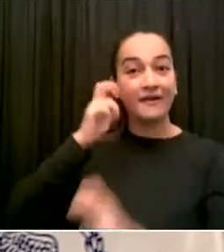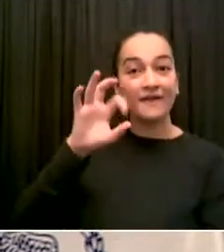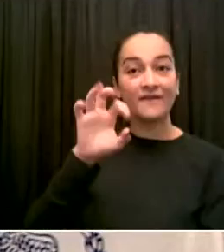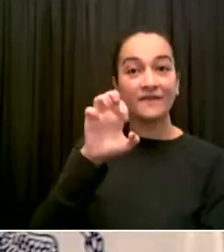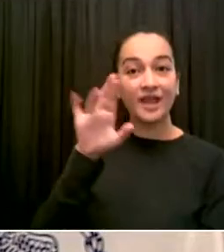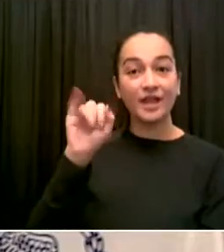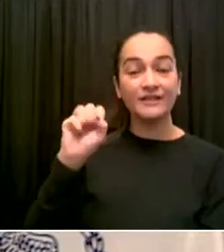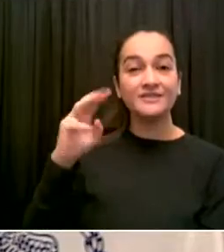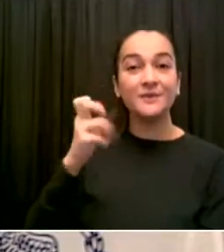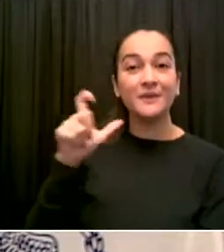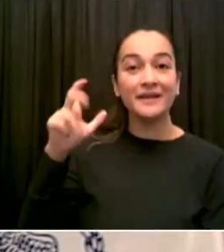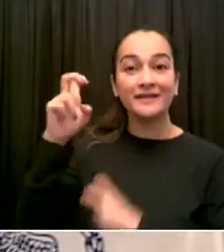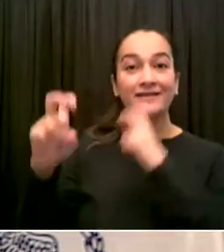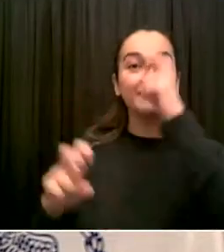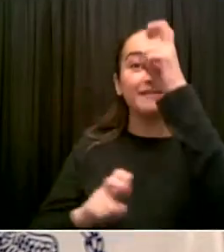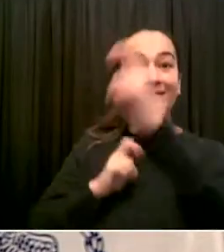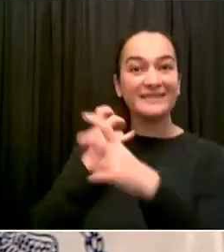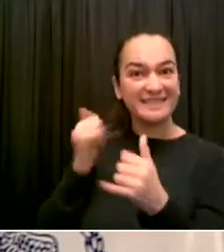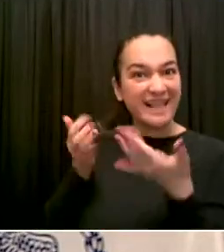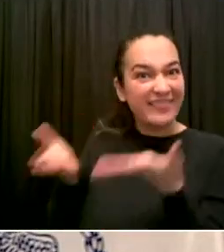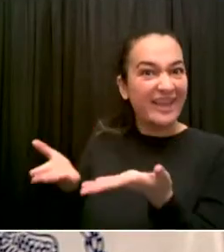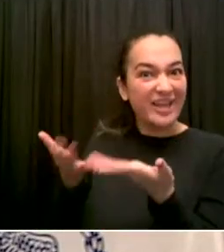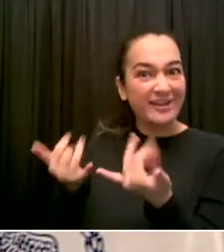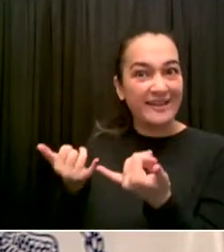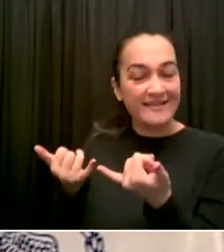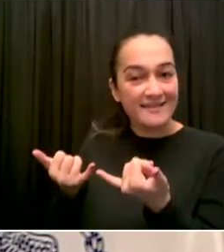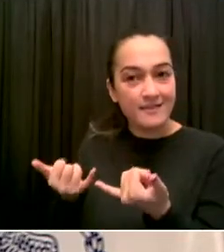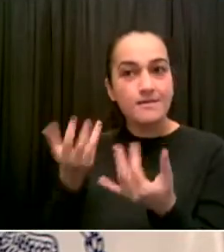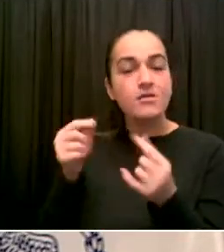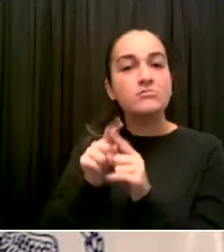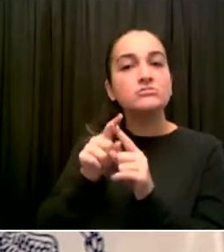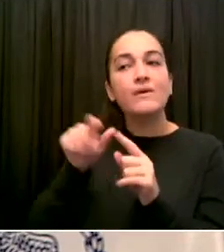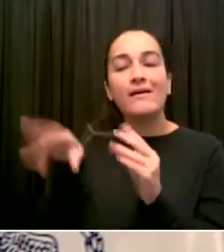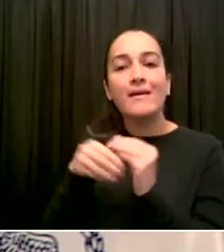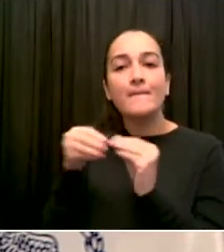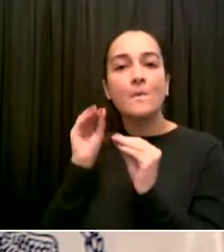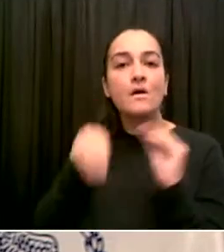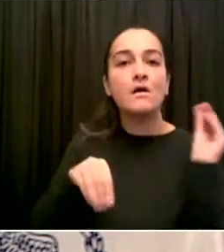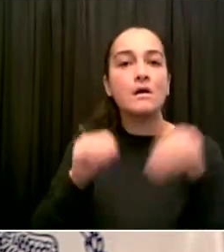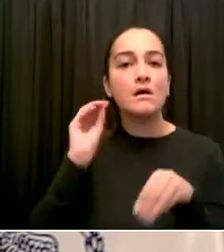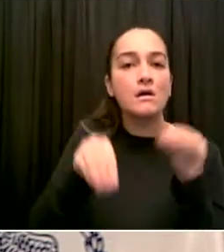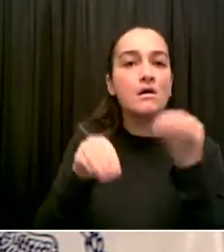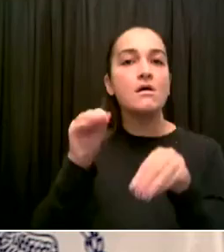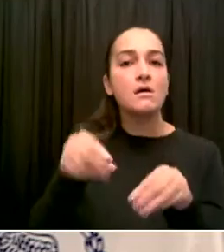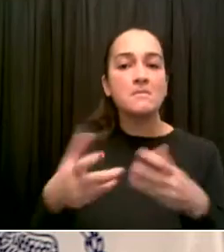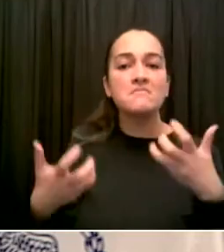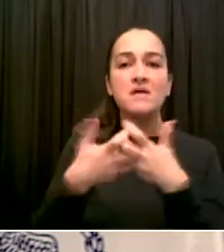THIS WAS THE DAY WE WERE LOOKING FORWARD TO, BIG SHOWS